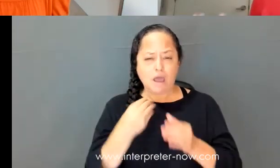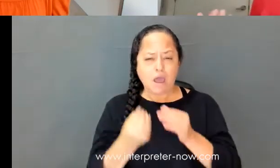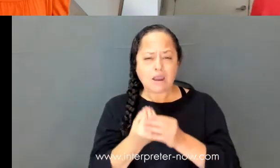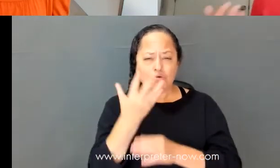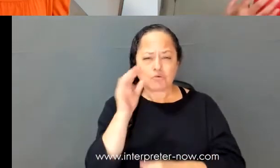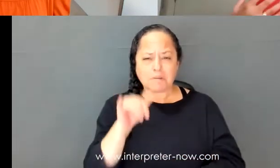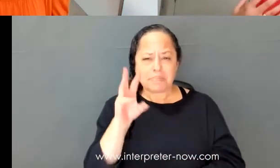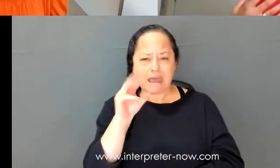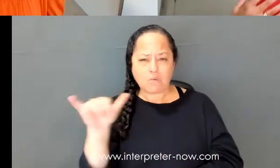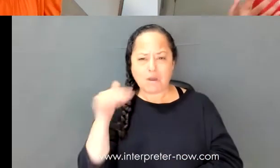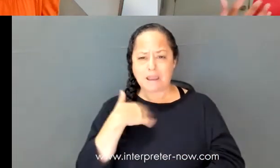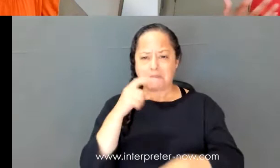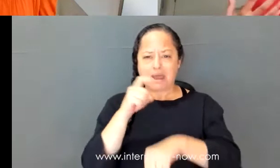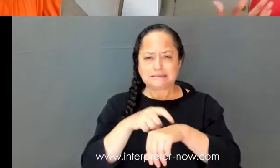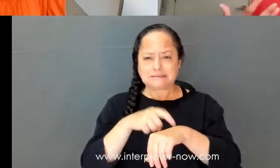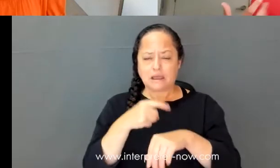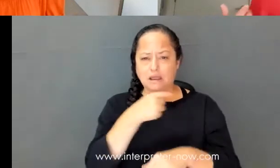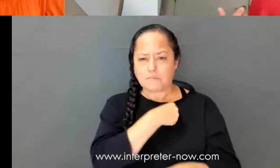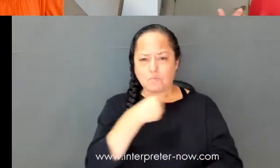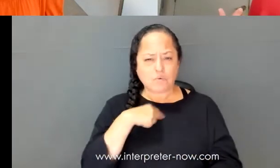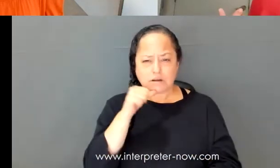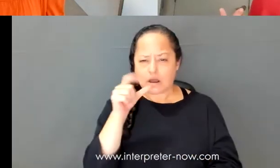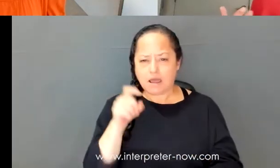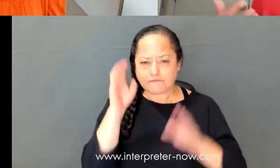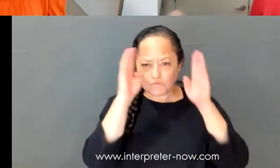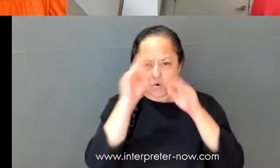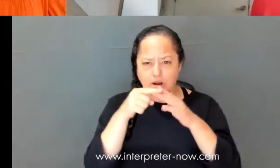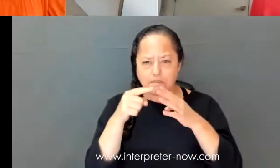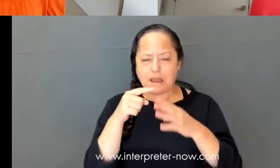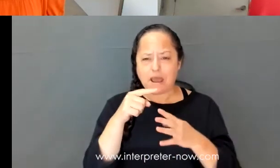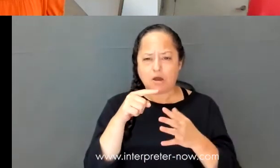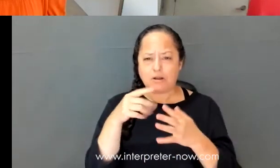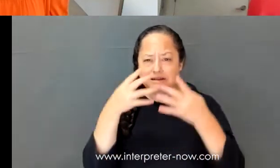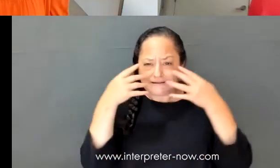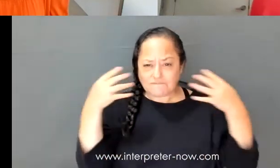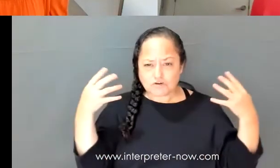In my day, we didn't have to worry about diversity. We didn't have to think about inclusion."